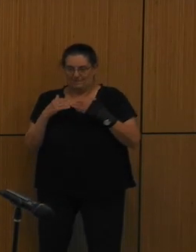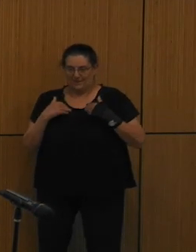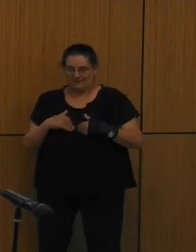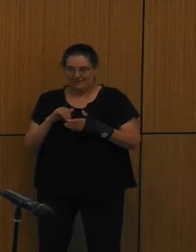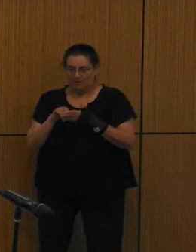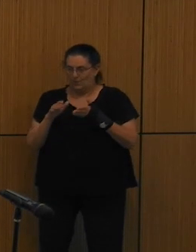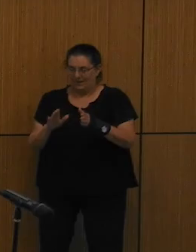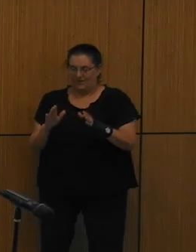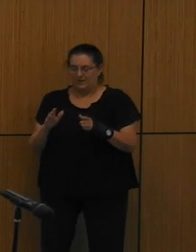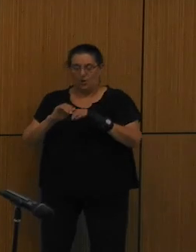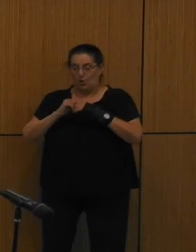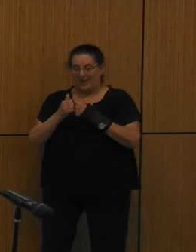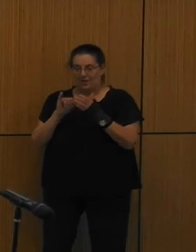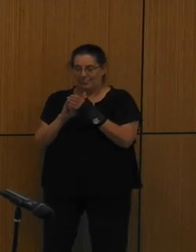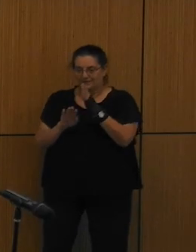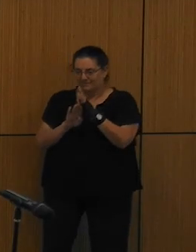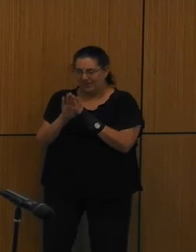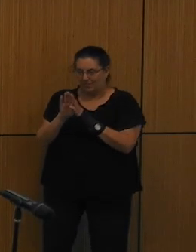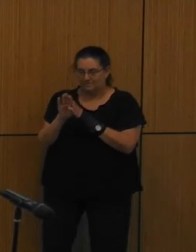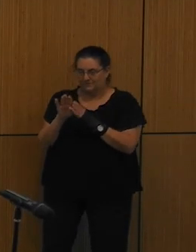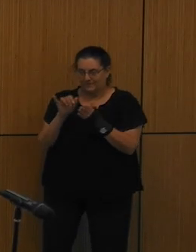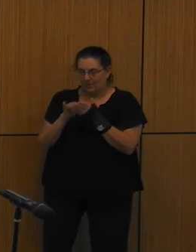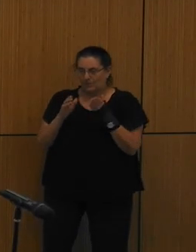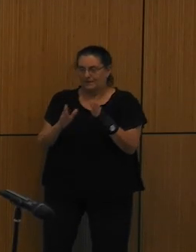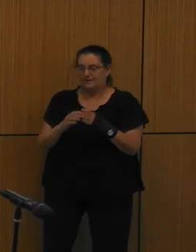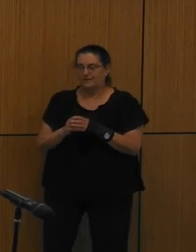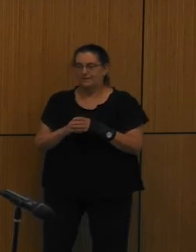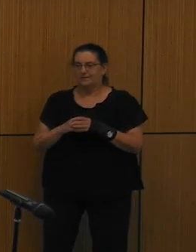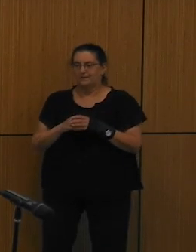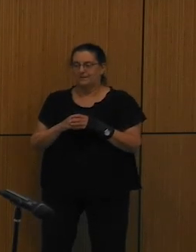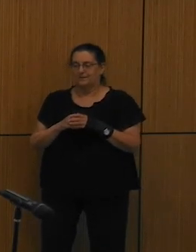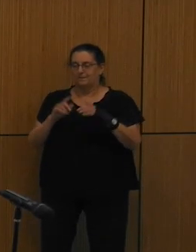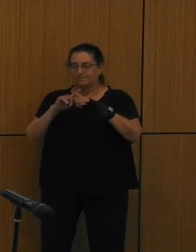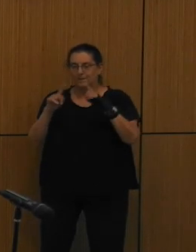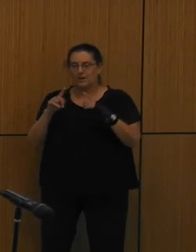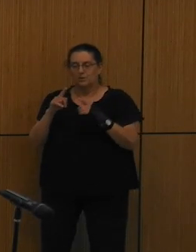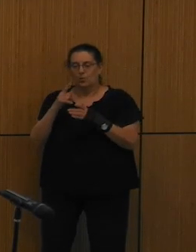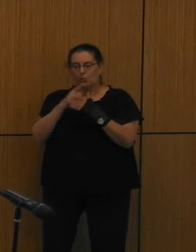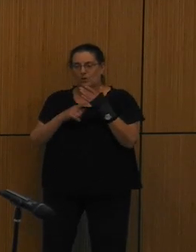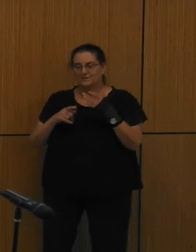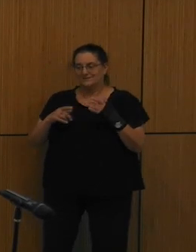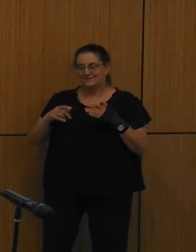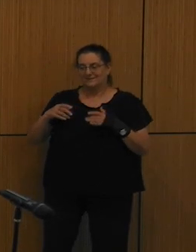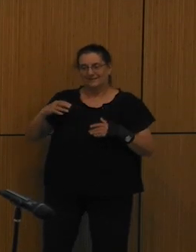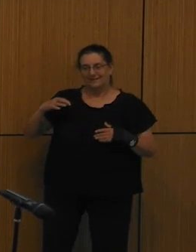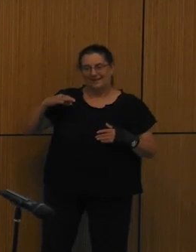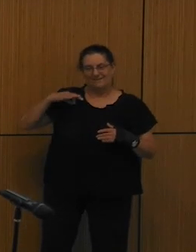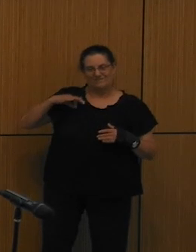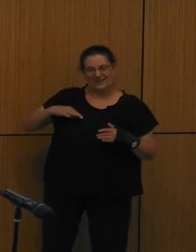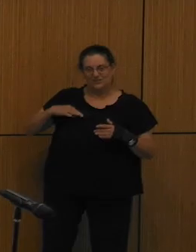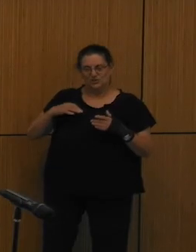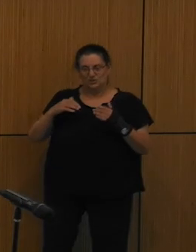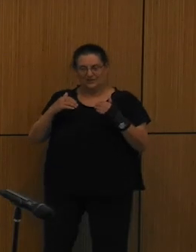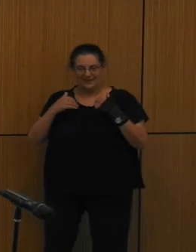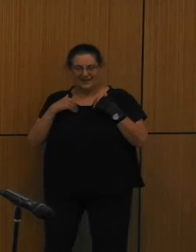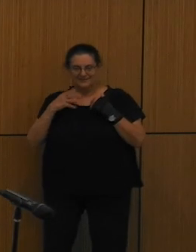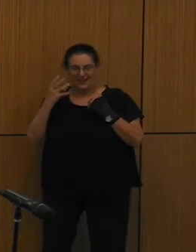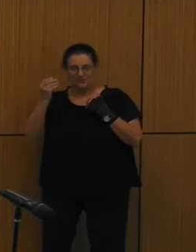how did these develop in an evolutionary sense? What's the advantage of this yolk sac in this larval phase?